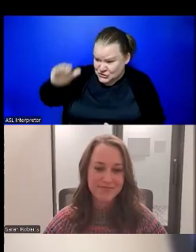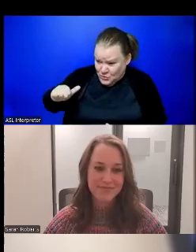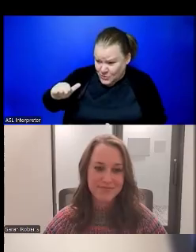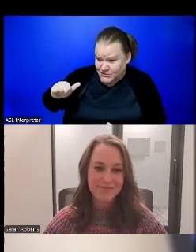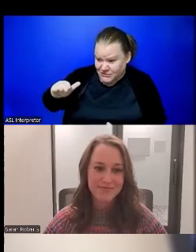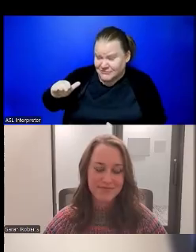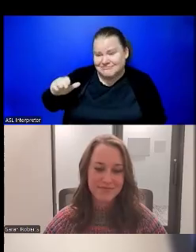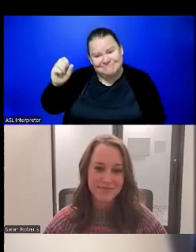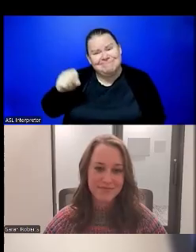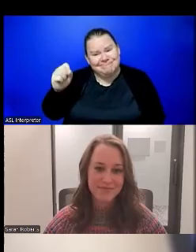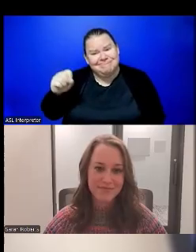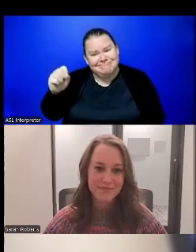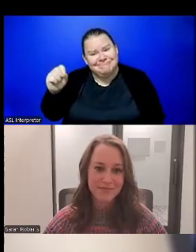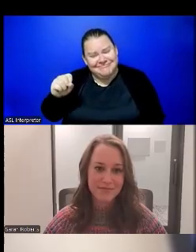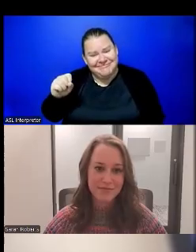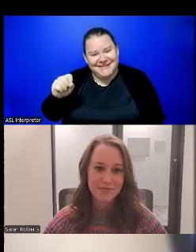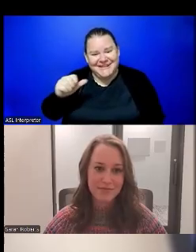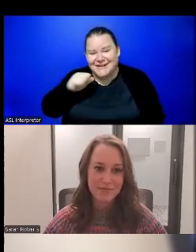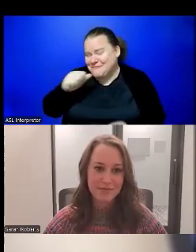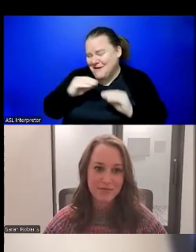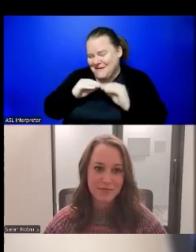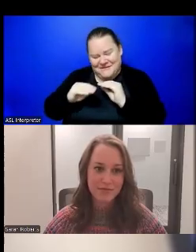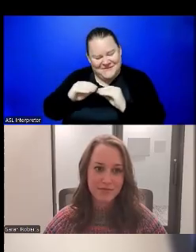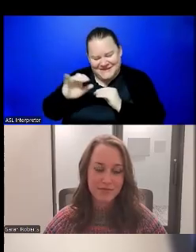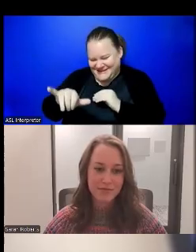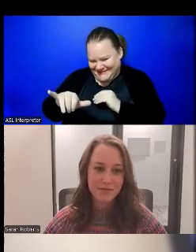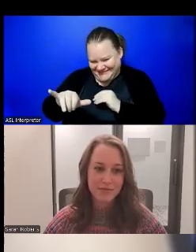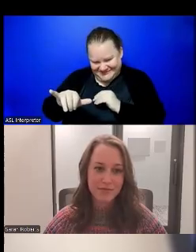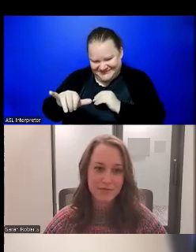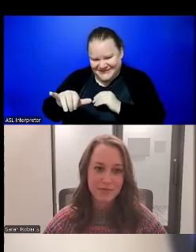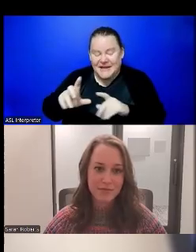Yeah, we're not going to fix that, but they are going to grow